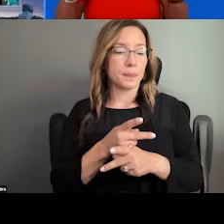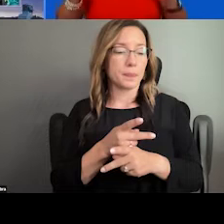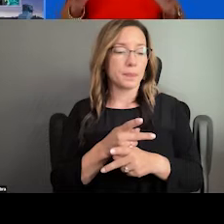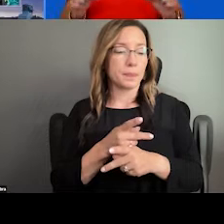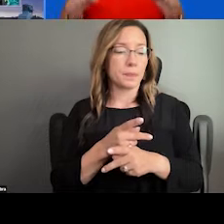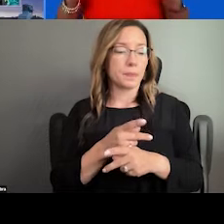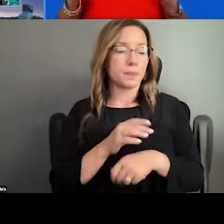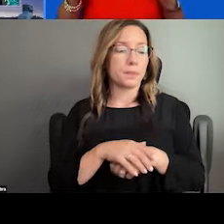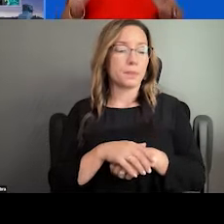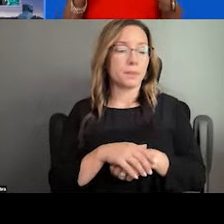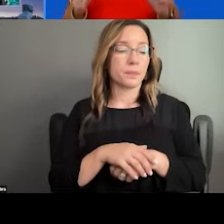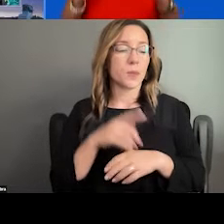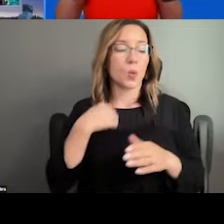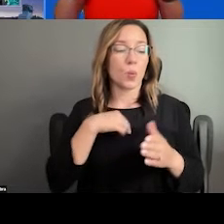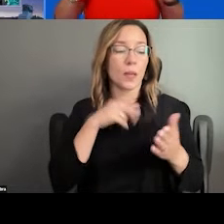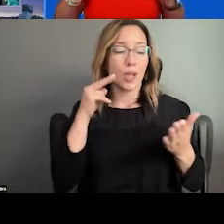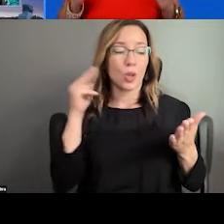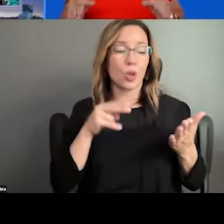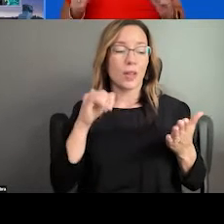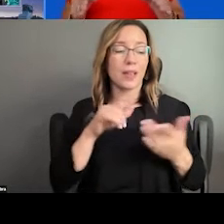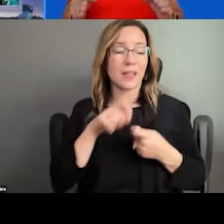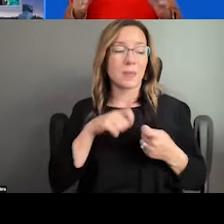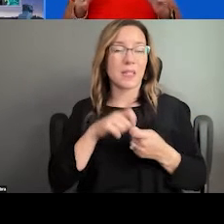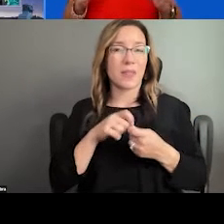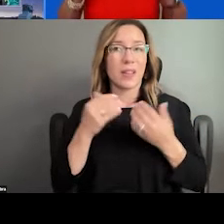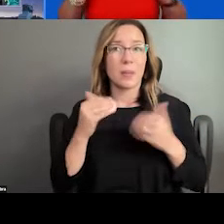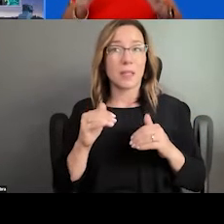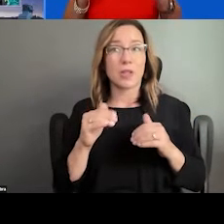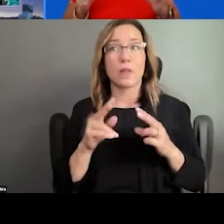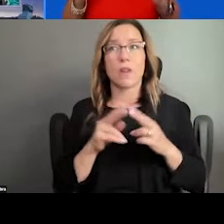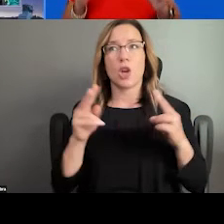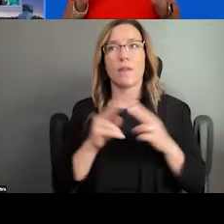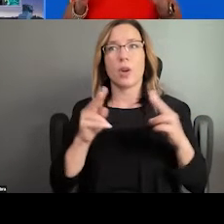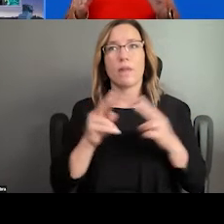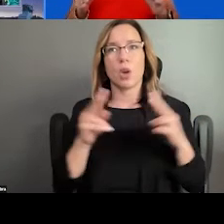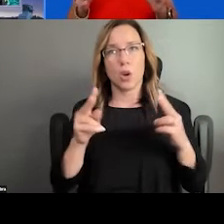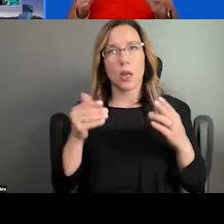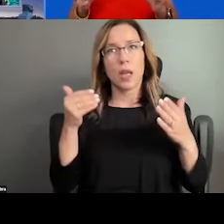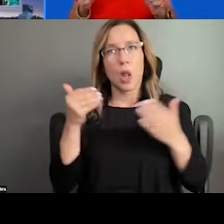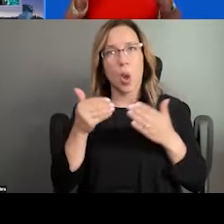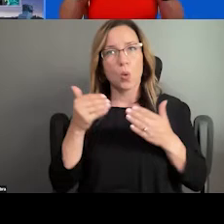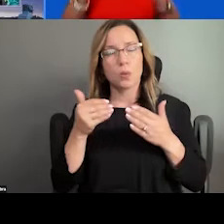this particular limitation very closely as part of the review process.